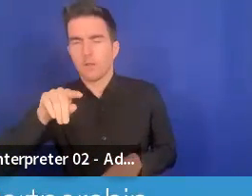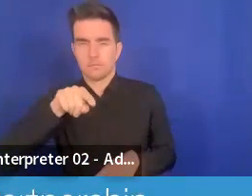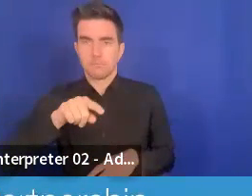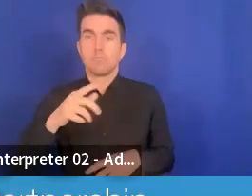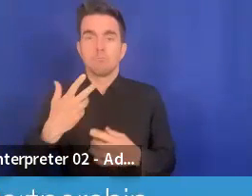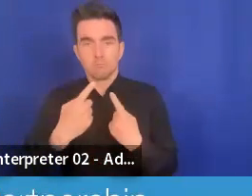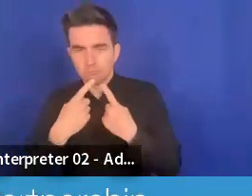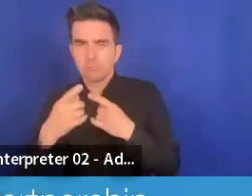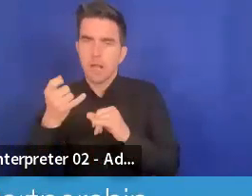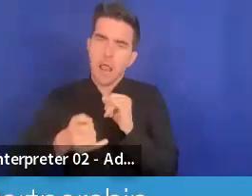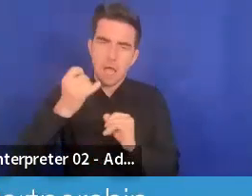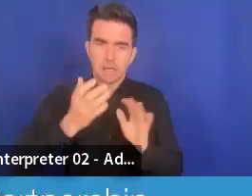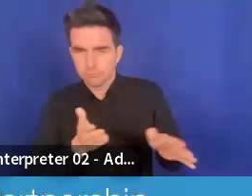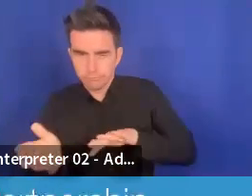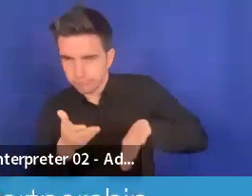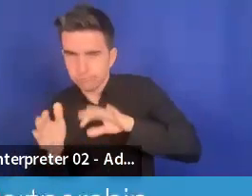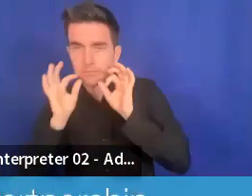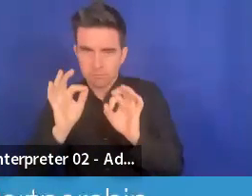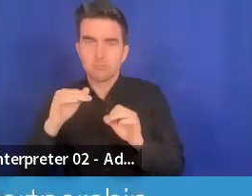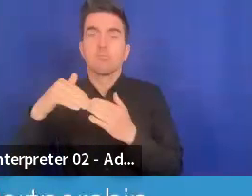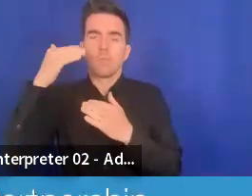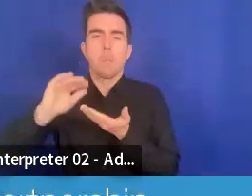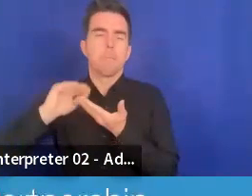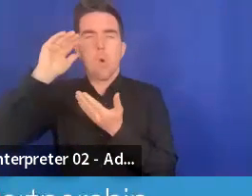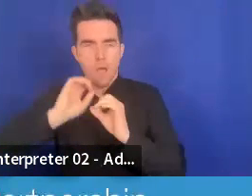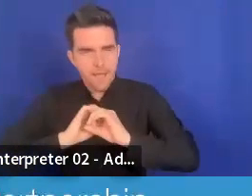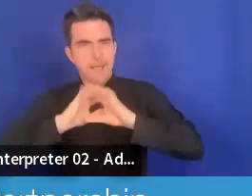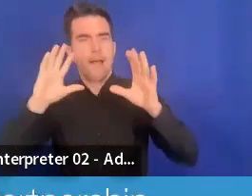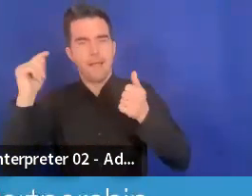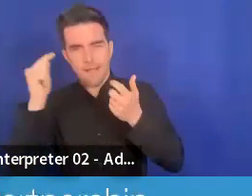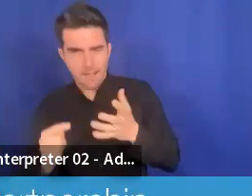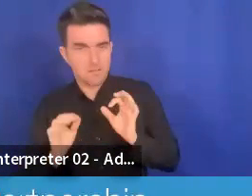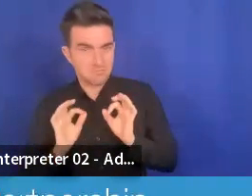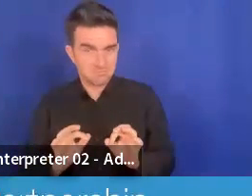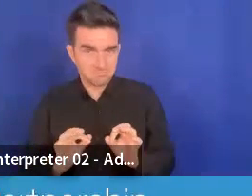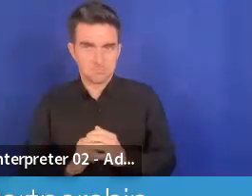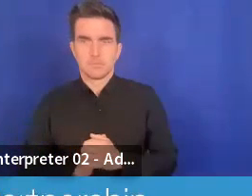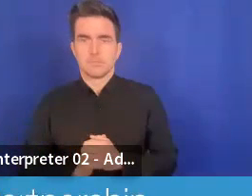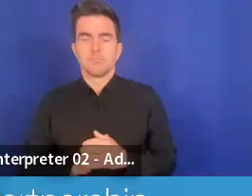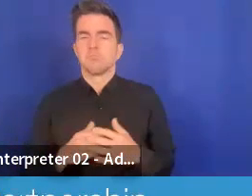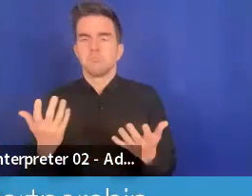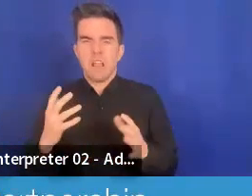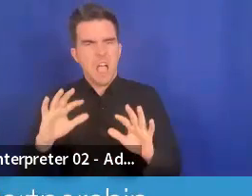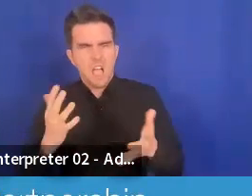questions, such as participation from the floor, speaker's list and things like that.